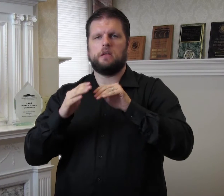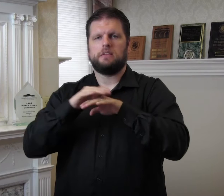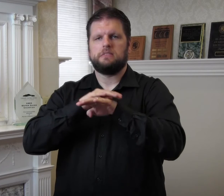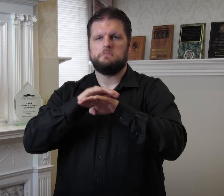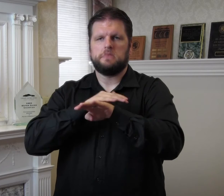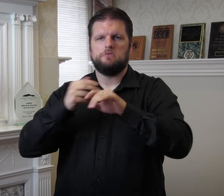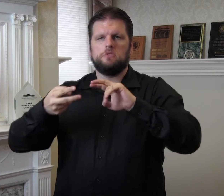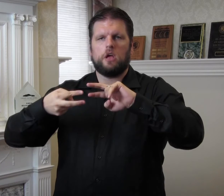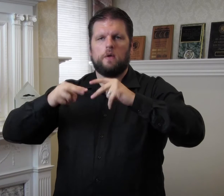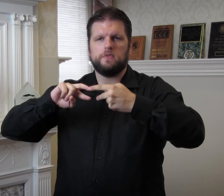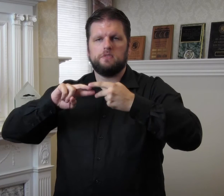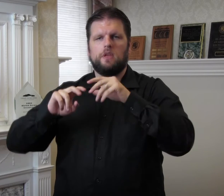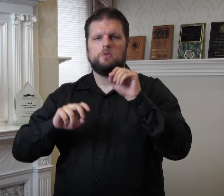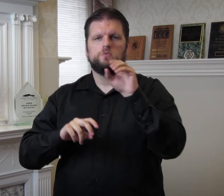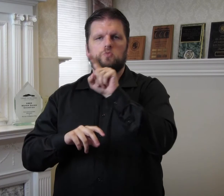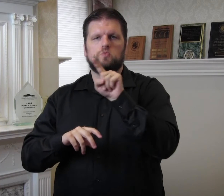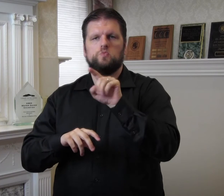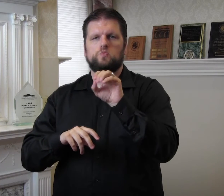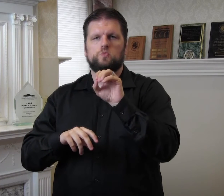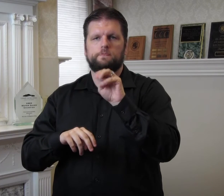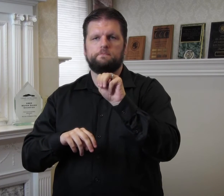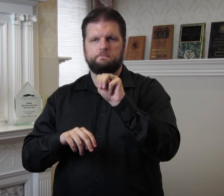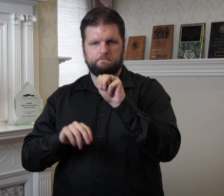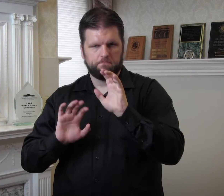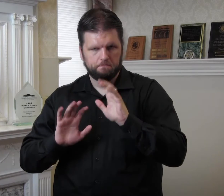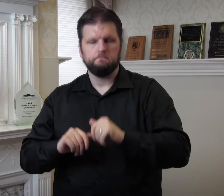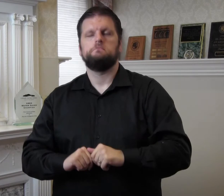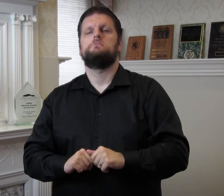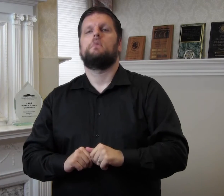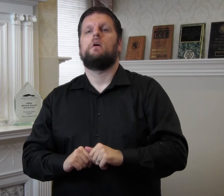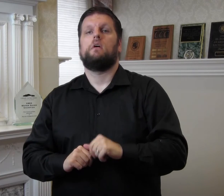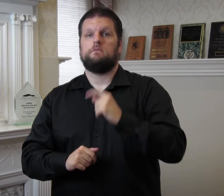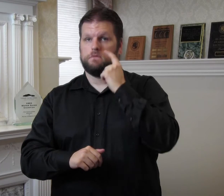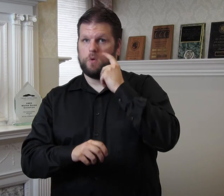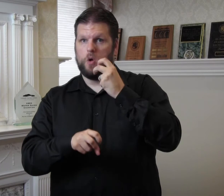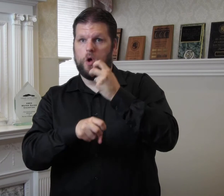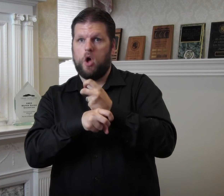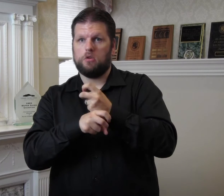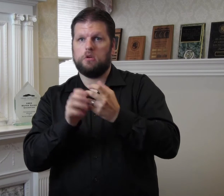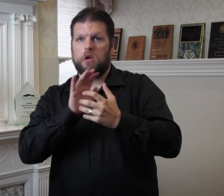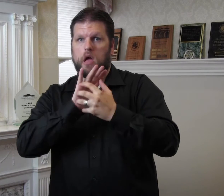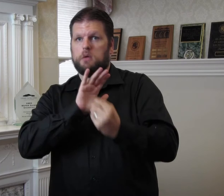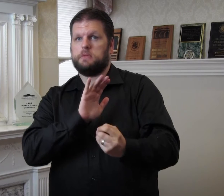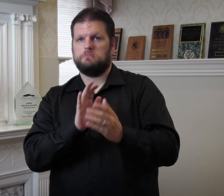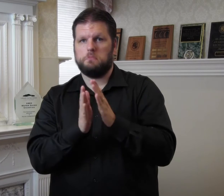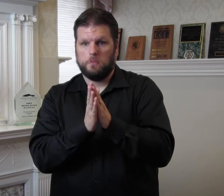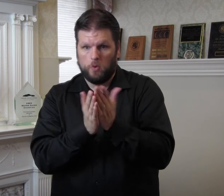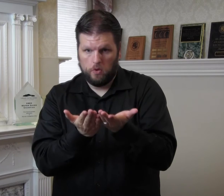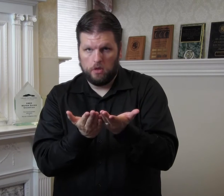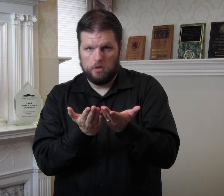It's built into the accessibility software, and it allows me to reverse the background and text and zoom.